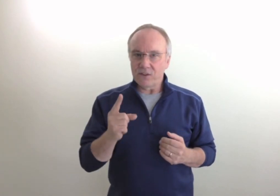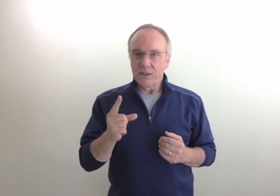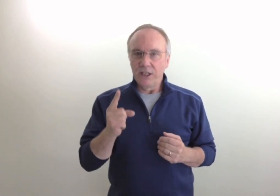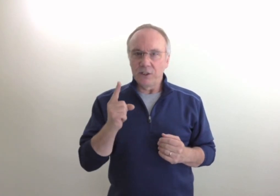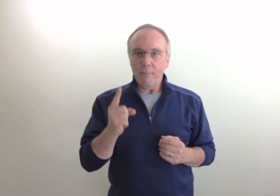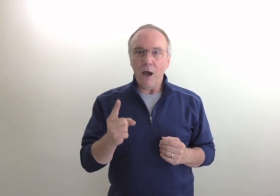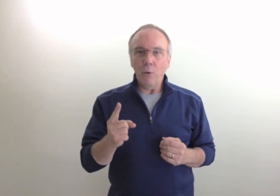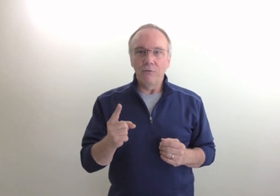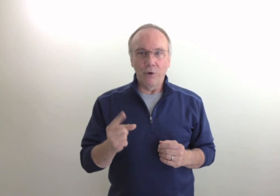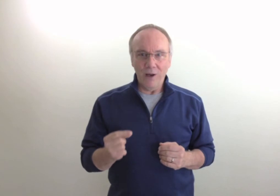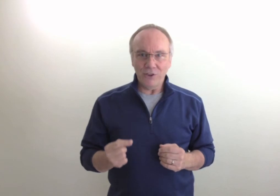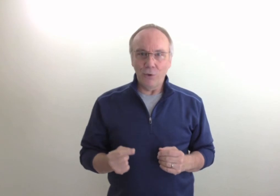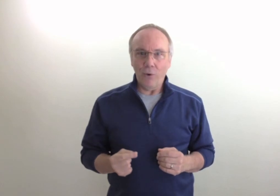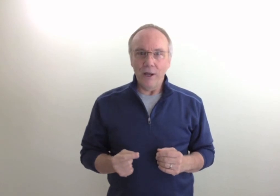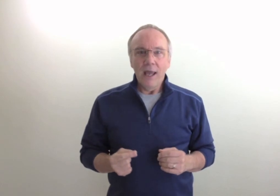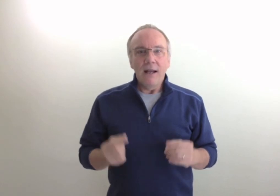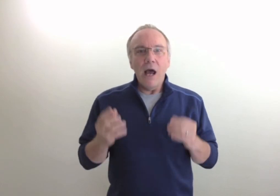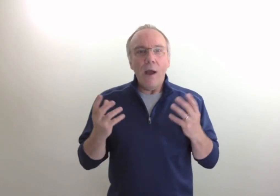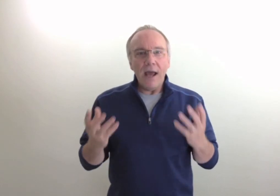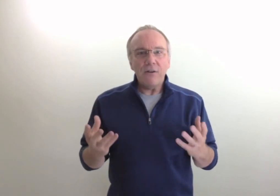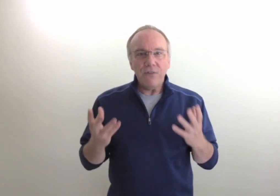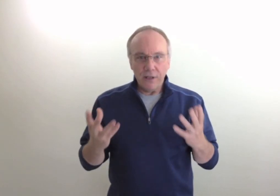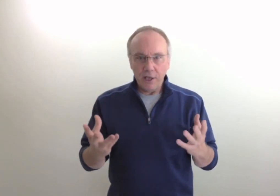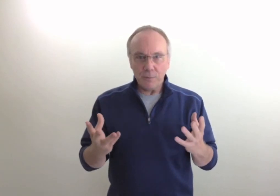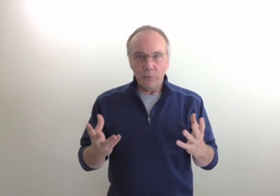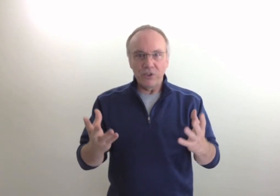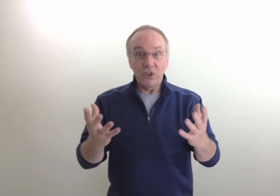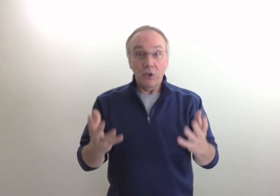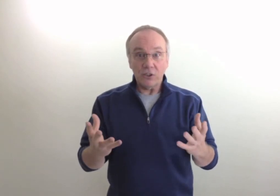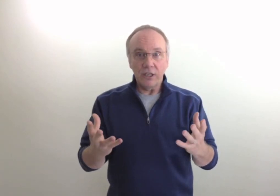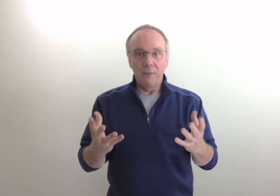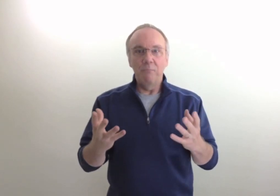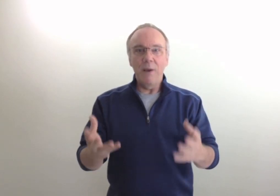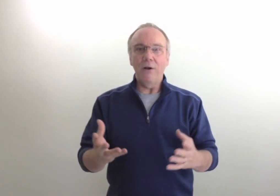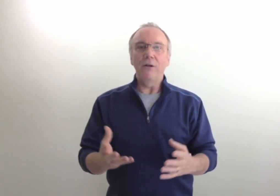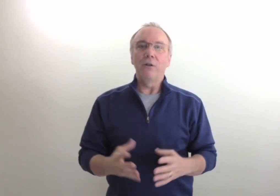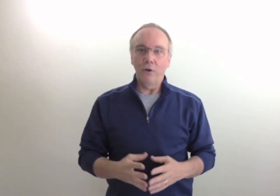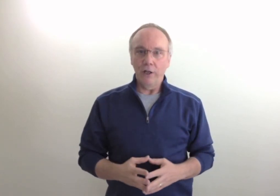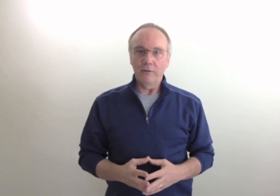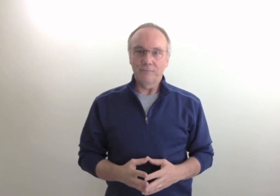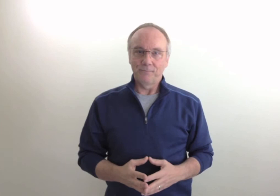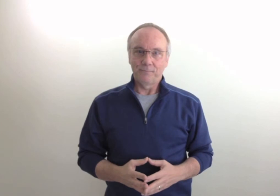This is the power of a great story and how active engagement results in better learning.